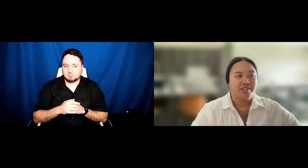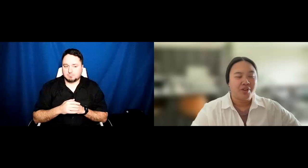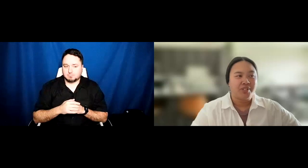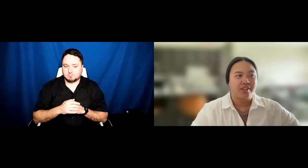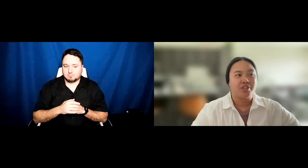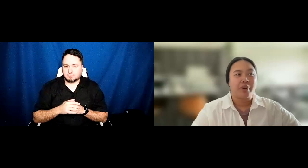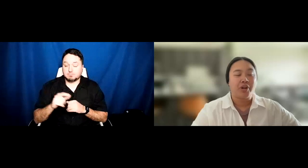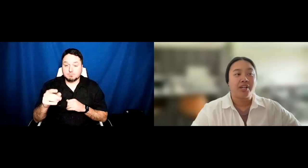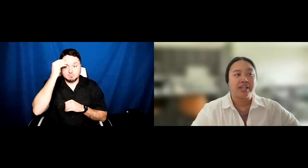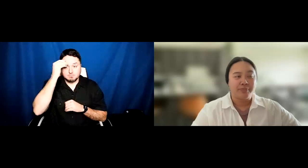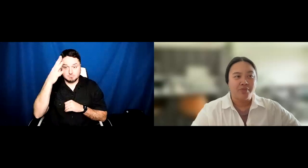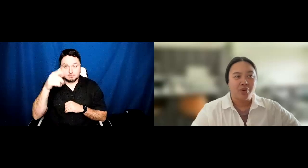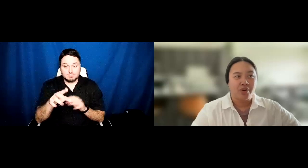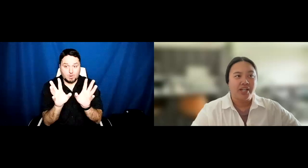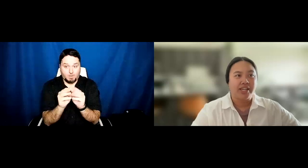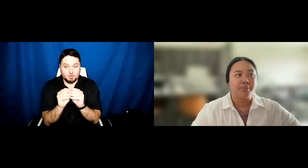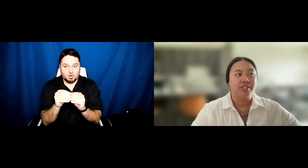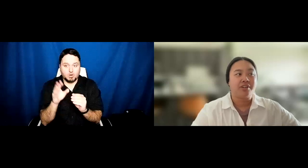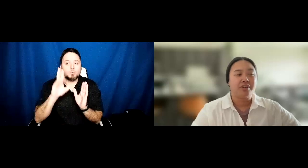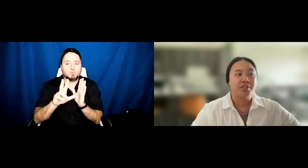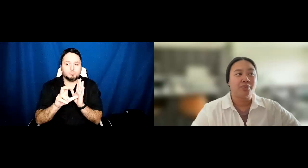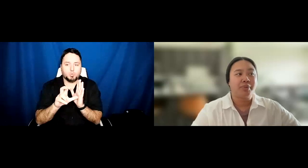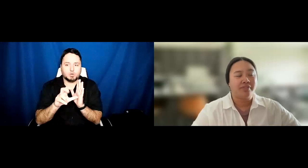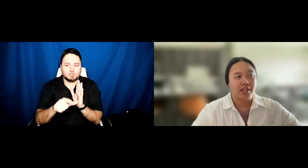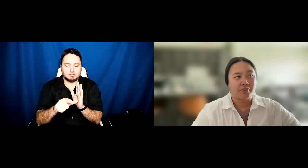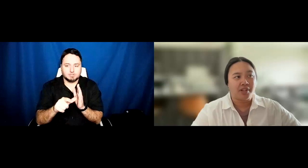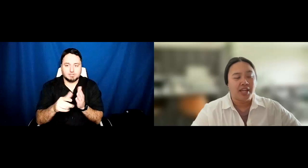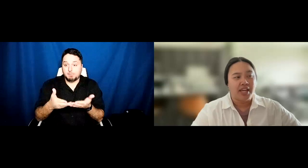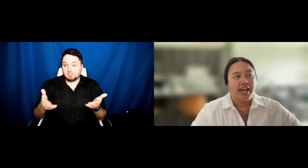Please note this webinar is being recorded and the materials will be available